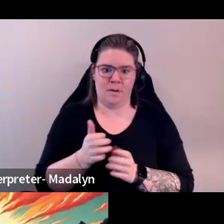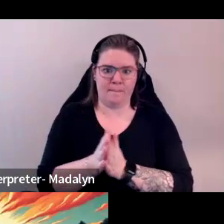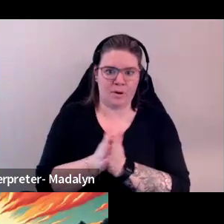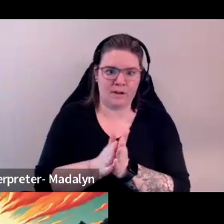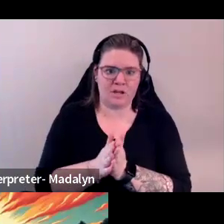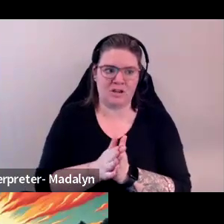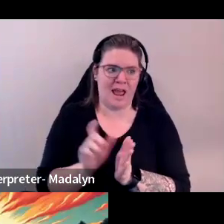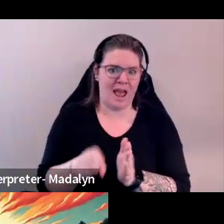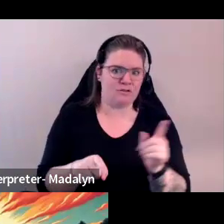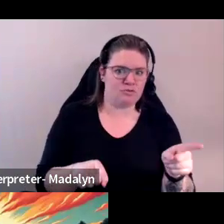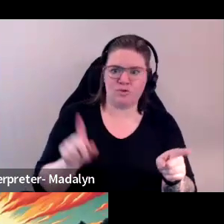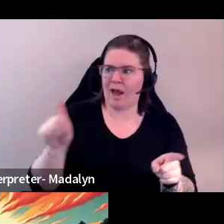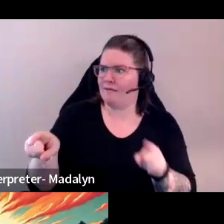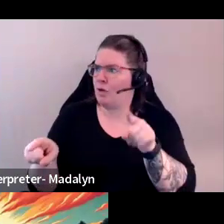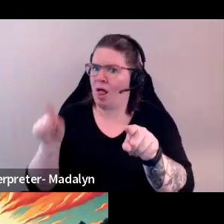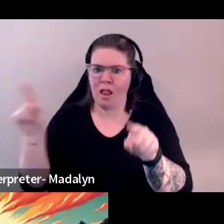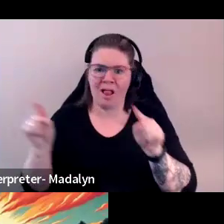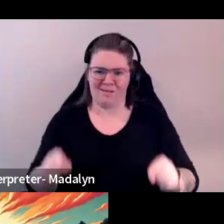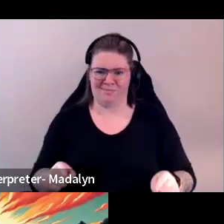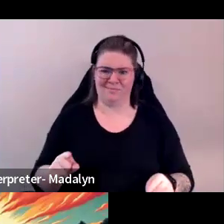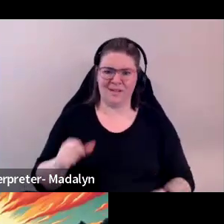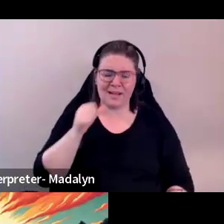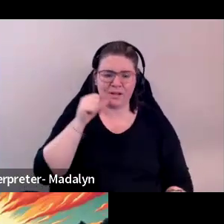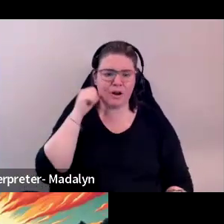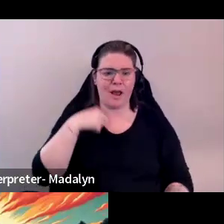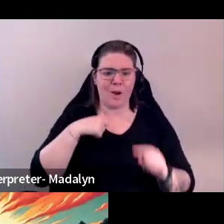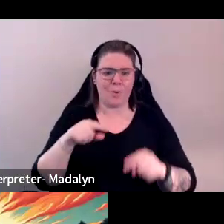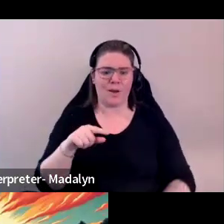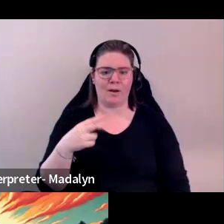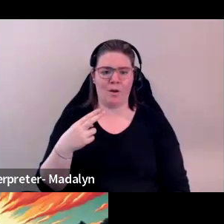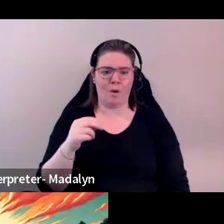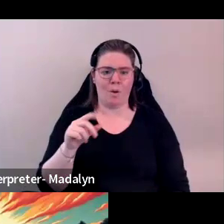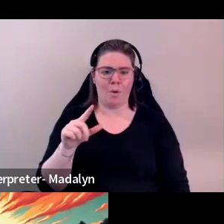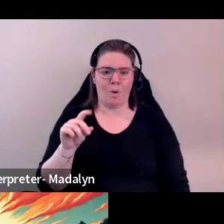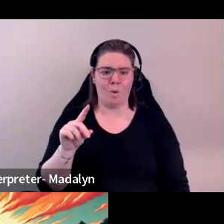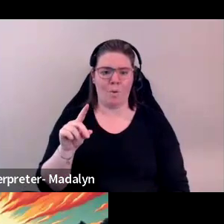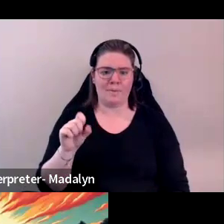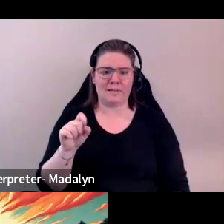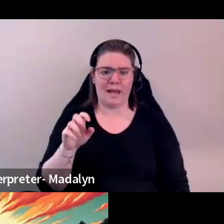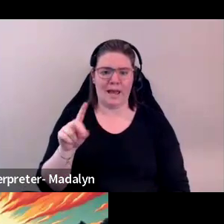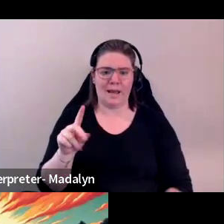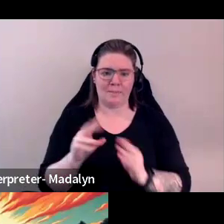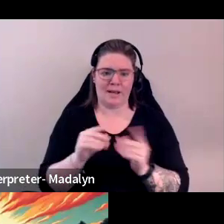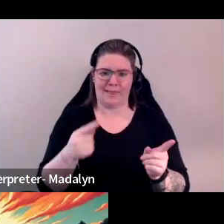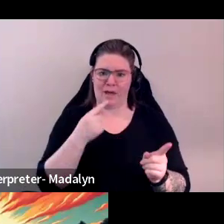Don Dew: I was in an Olmsted meeting yesterday. This is a subject, and Don Dew: they told us what Olmsted was.